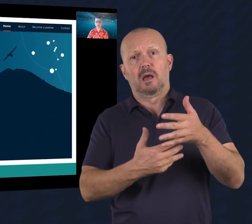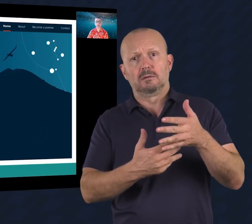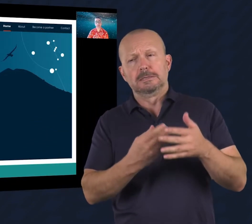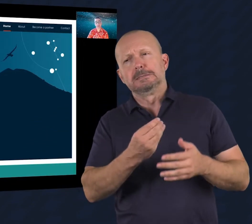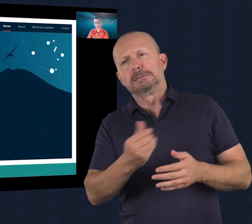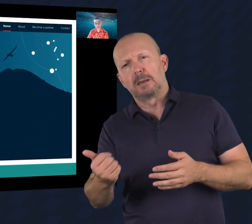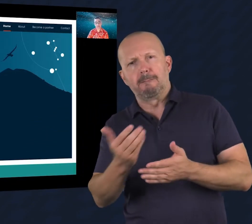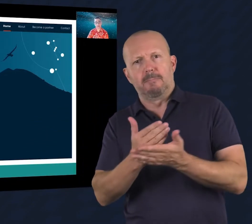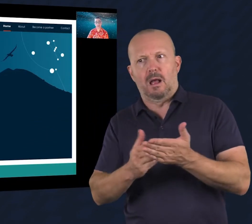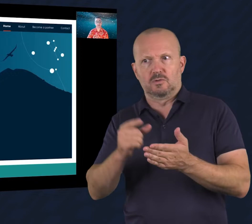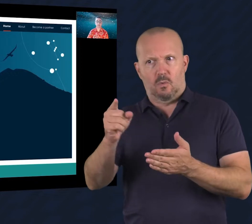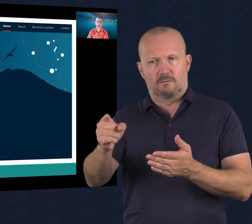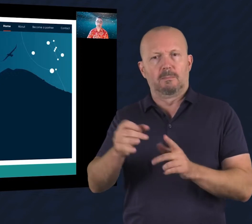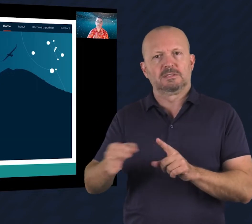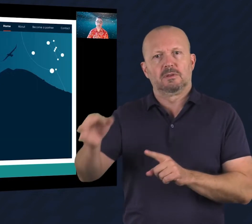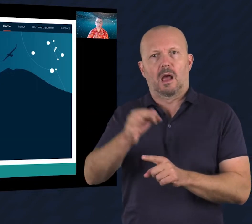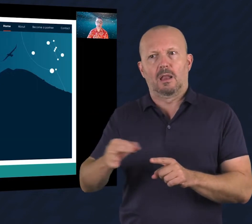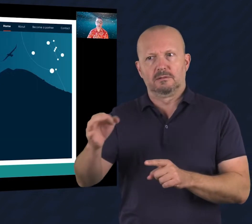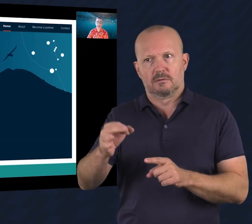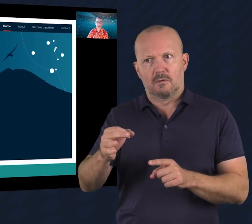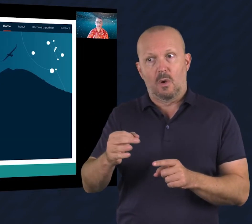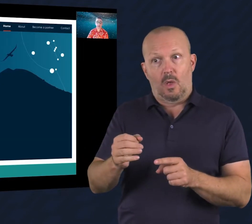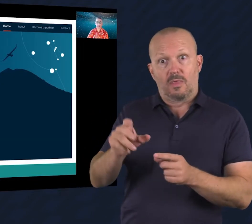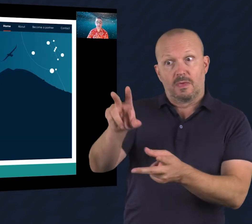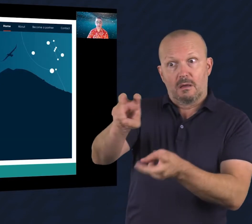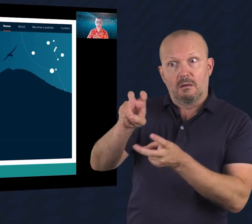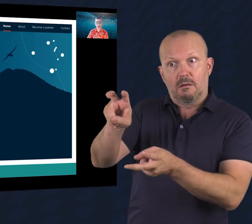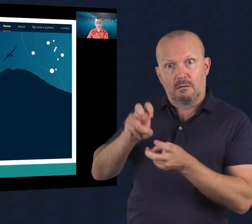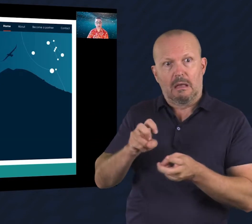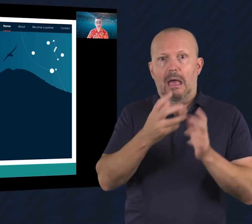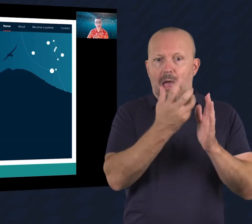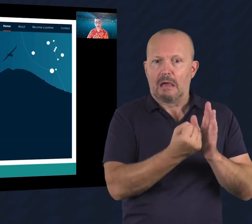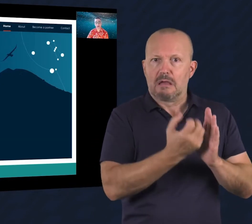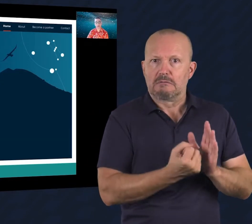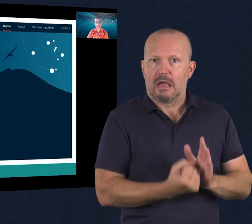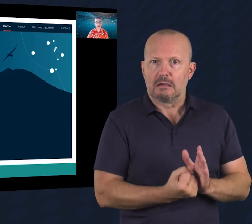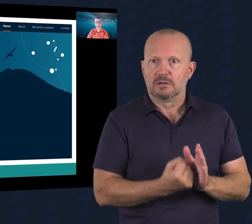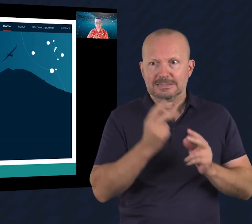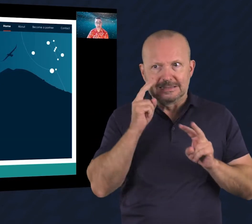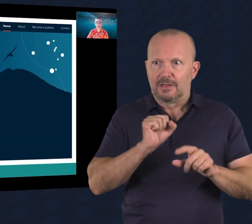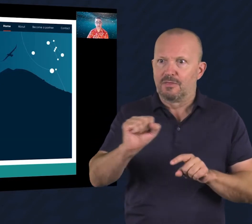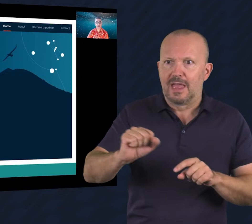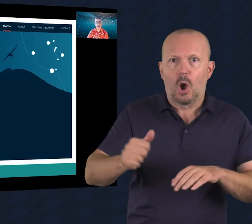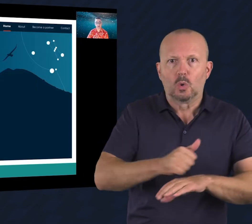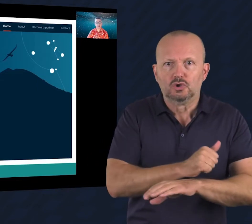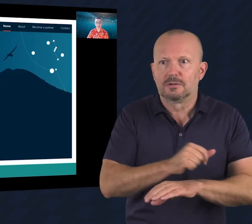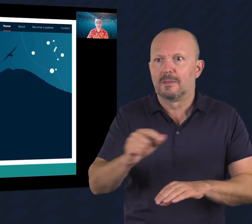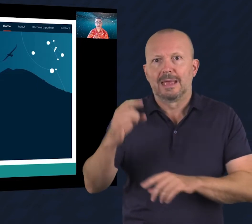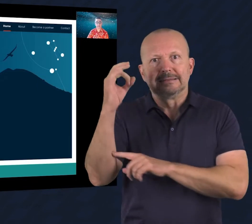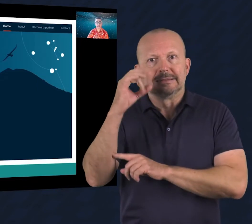and some of the elements of the Pacific back to the users, enabling them to see their island, their ocean, their stars, their horizons.